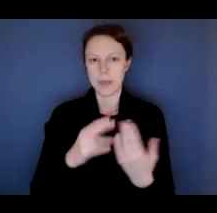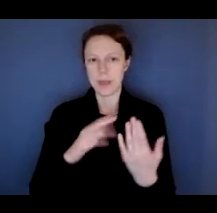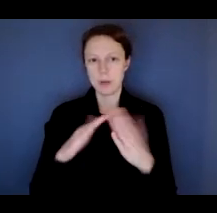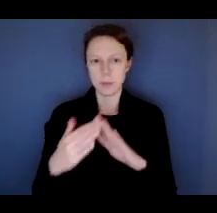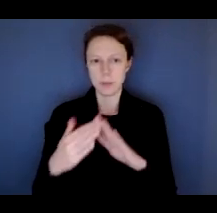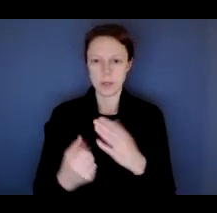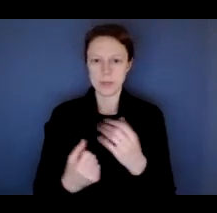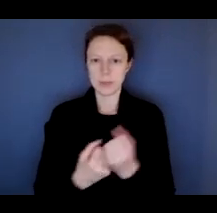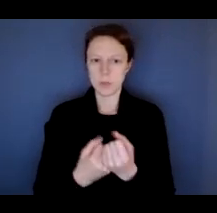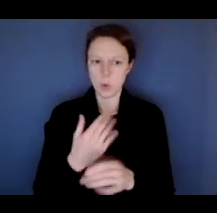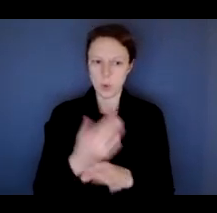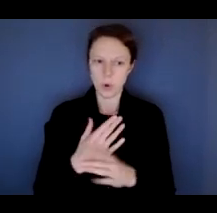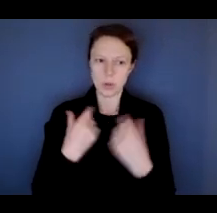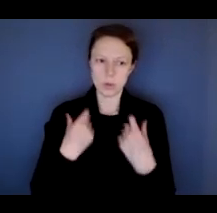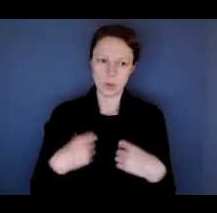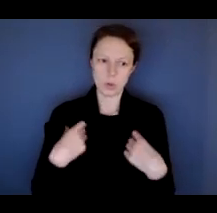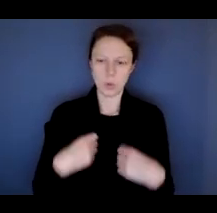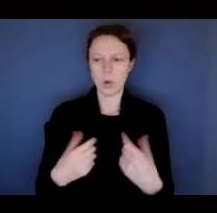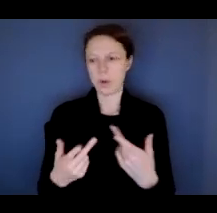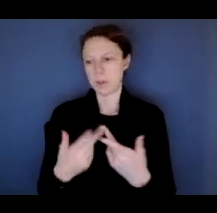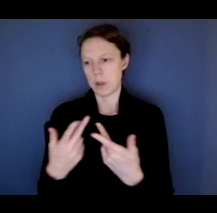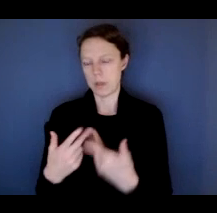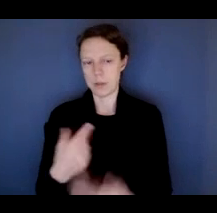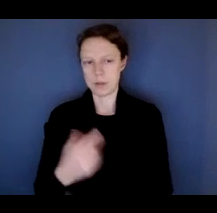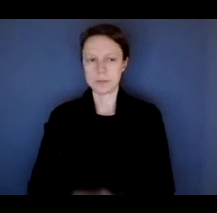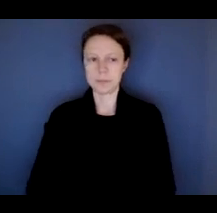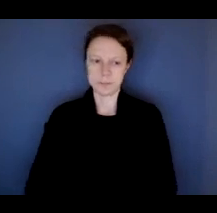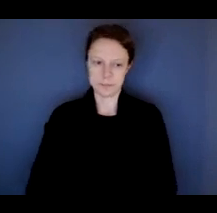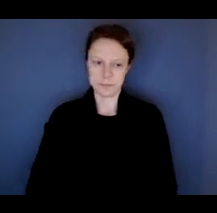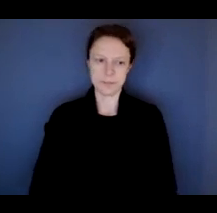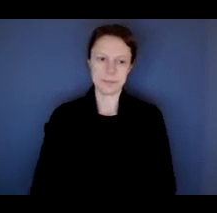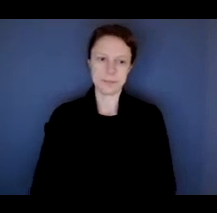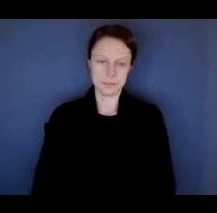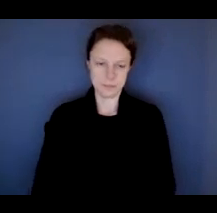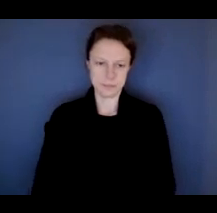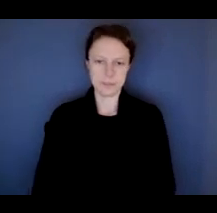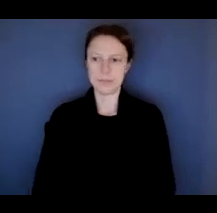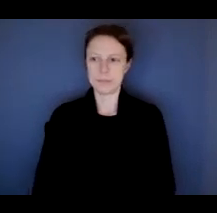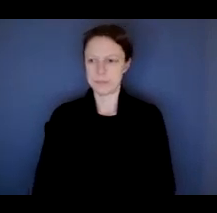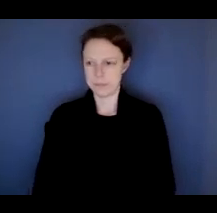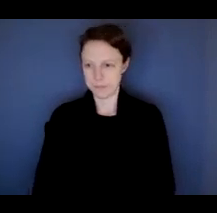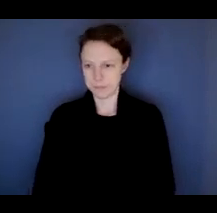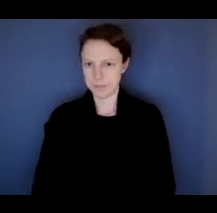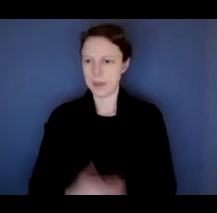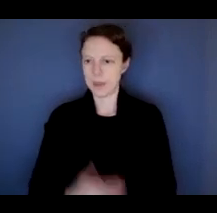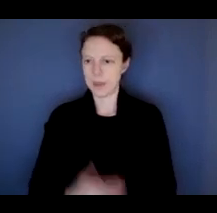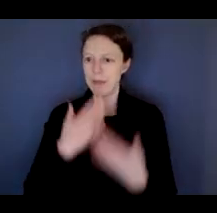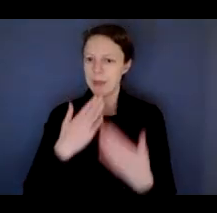other as well. So thank you very much for forming our audience today and participating in our polls.